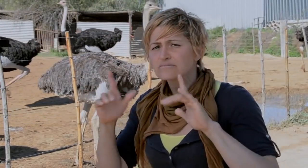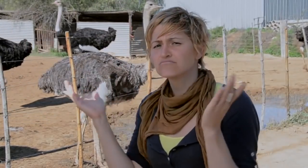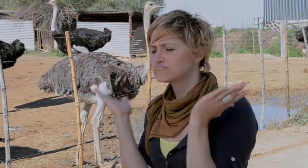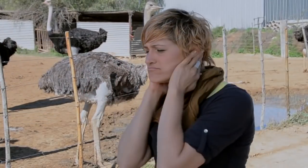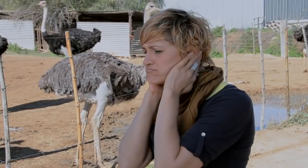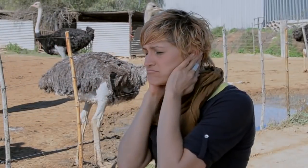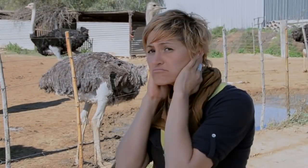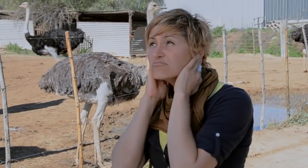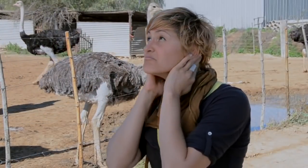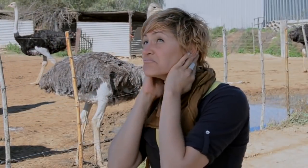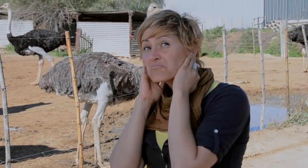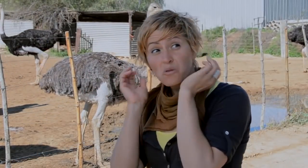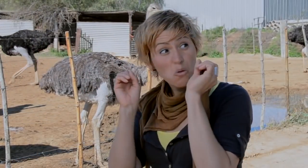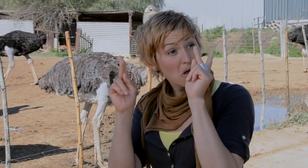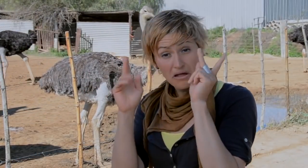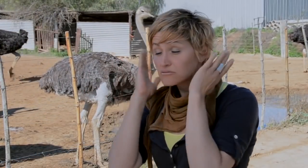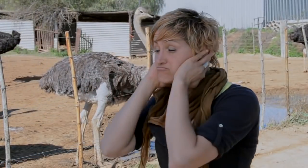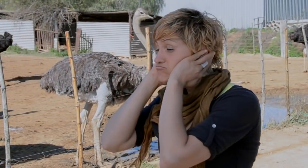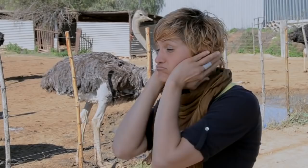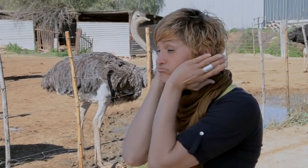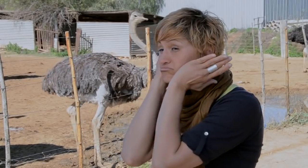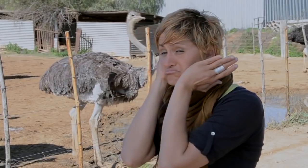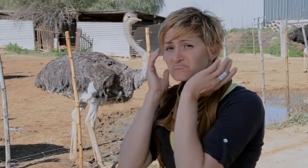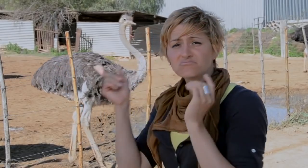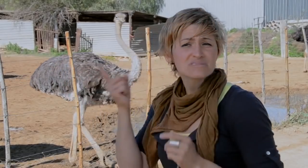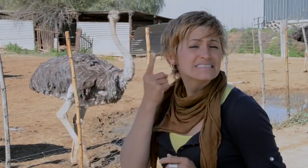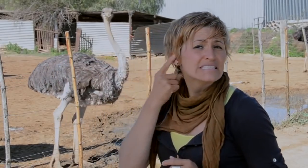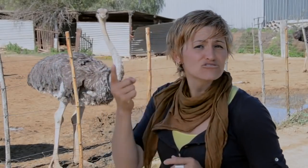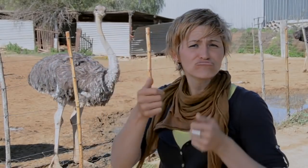the sand is flying in the air, and opening when all is calm.